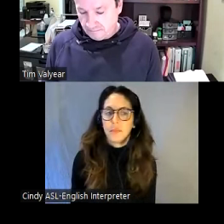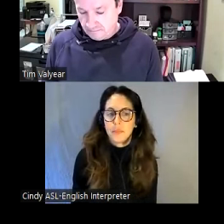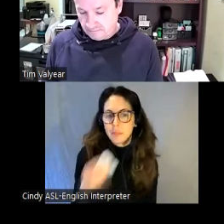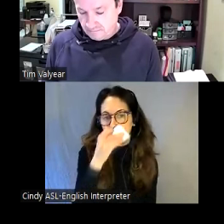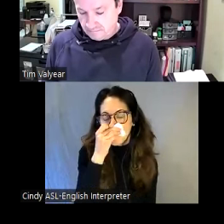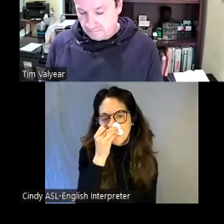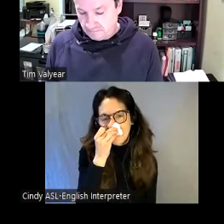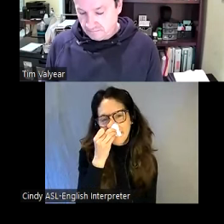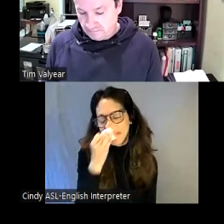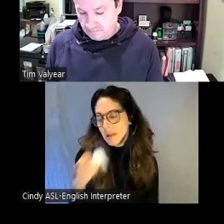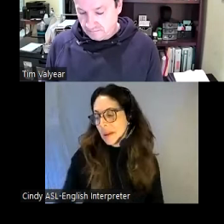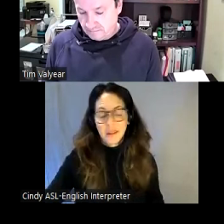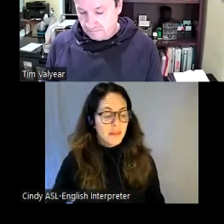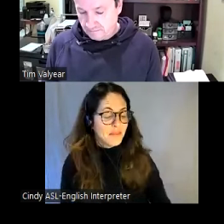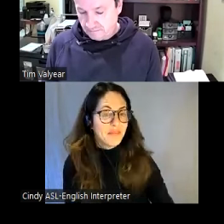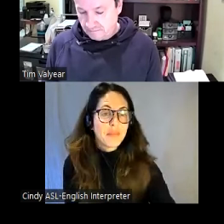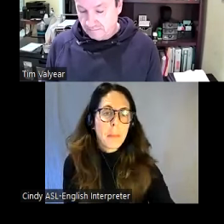Let's give it a couple of